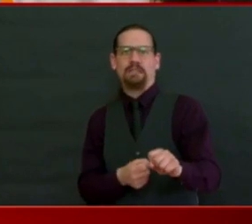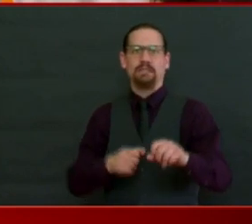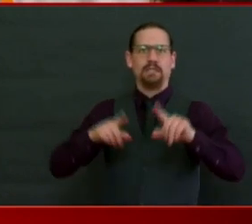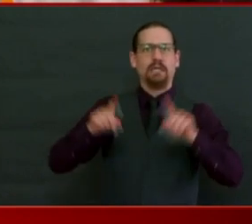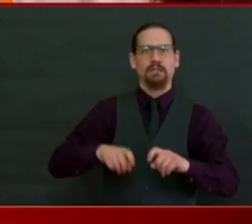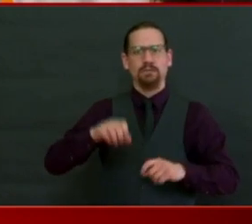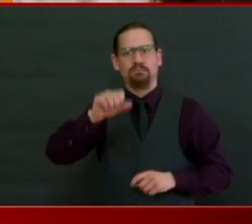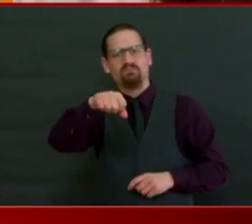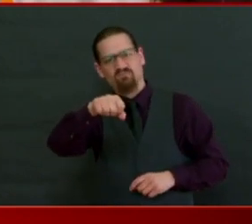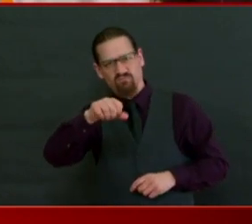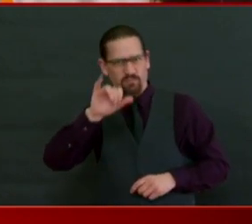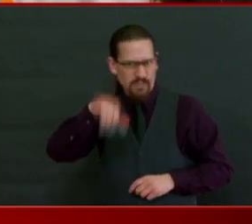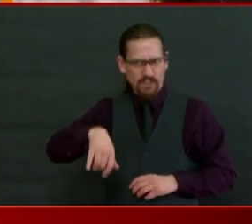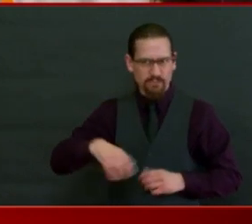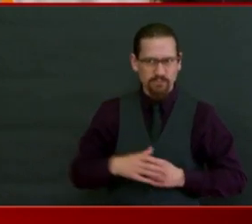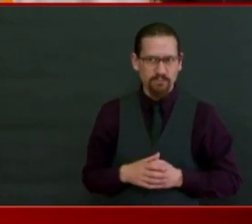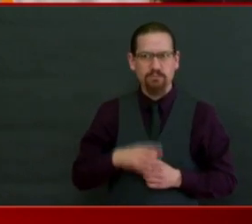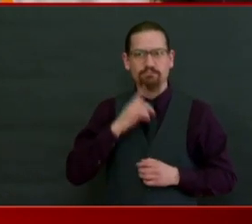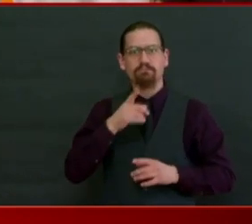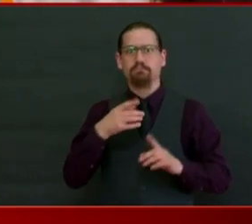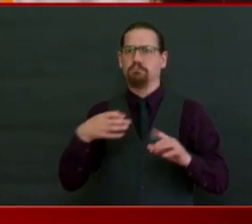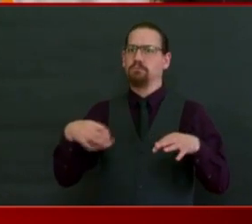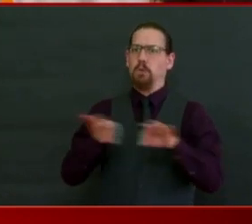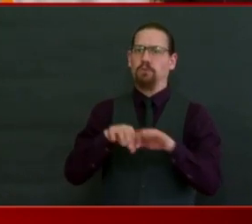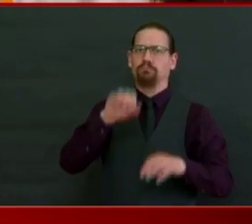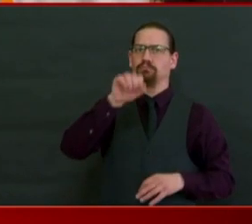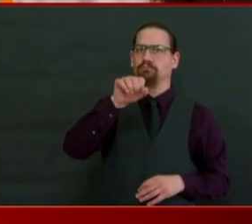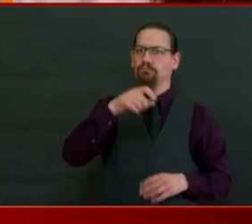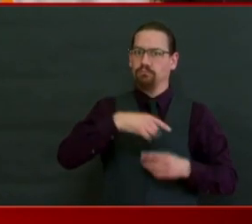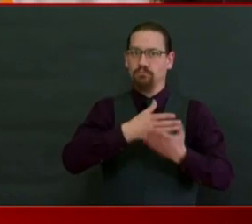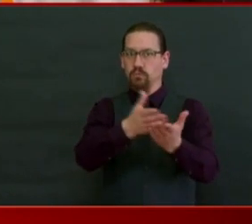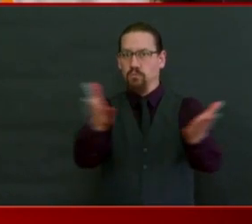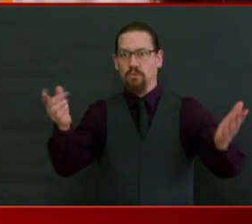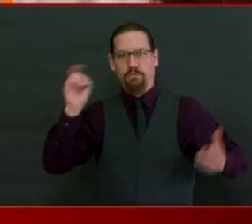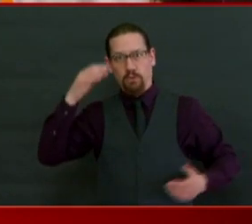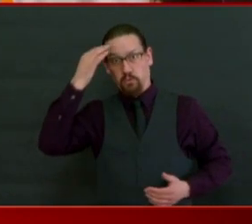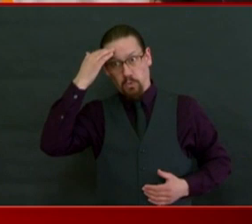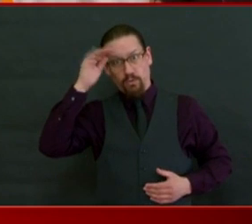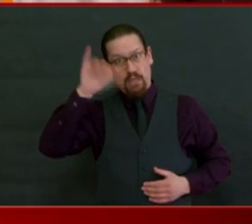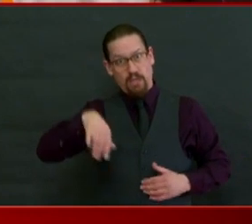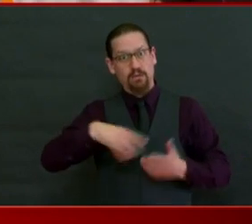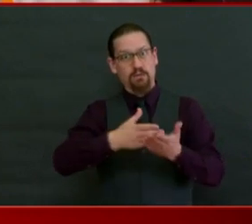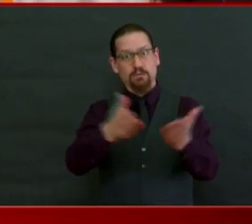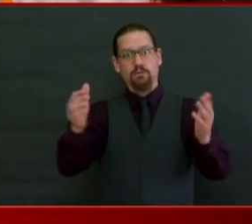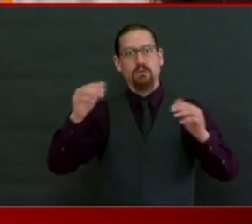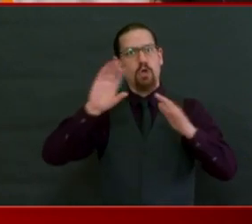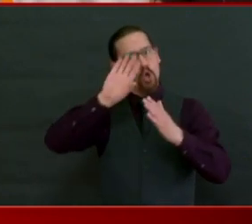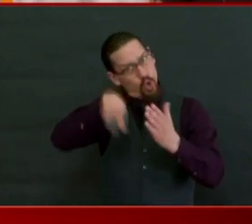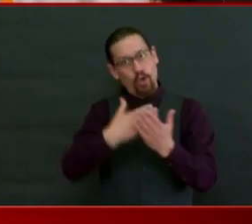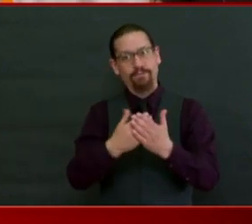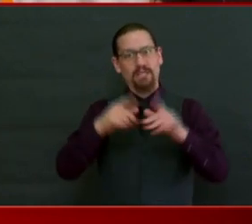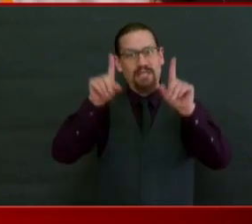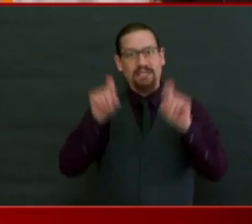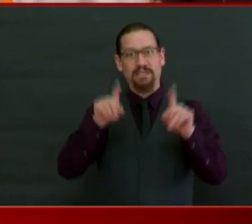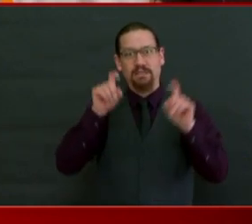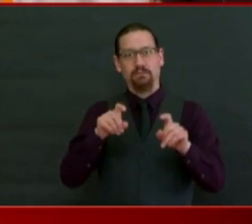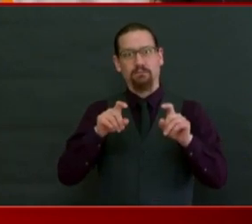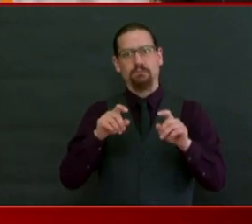BACK TO THE IMPORTANCE OF EVERYONE KNOWING